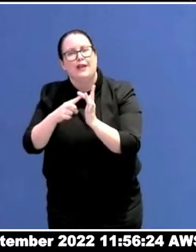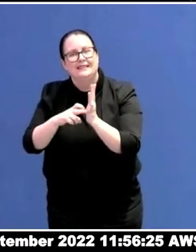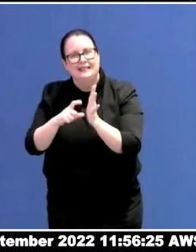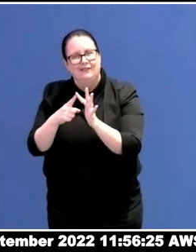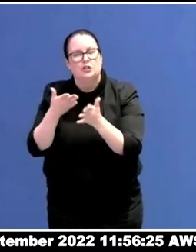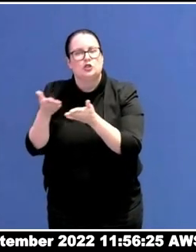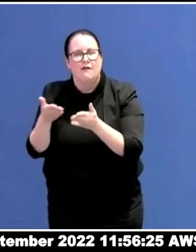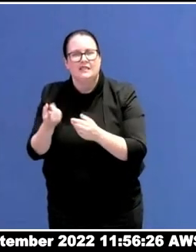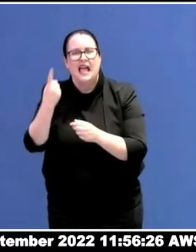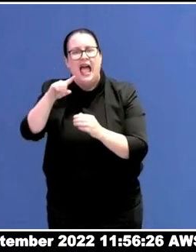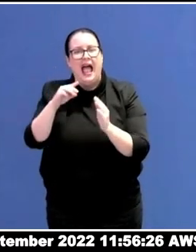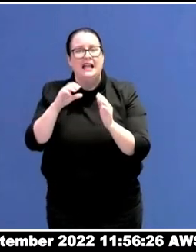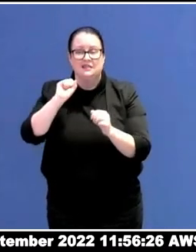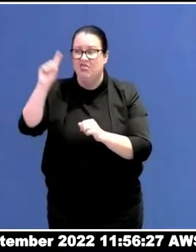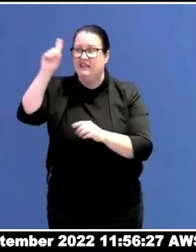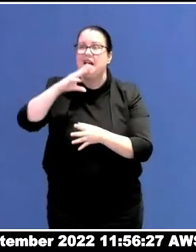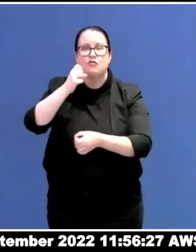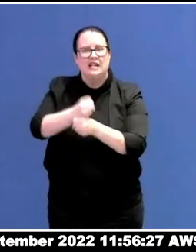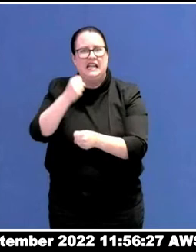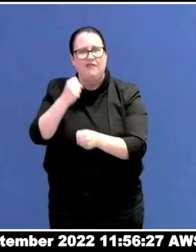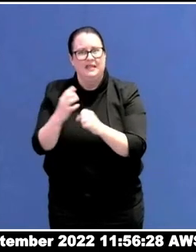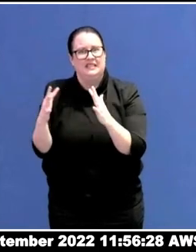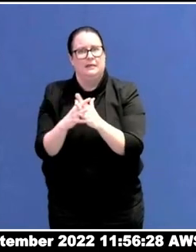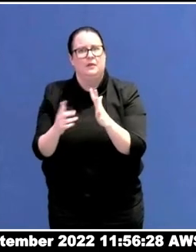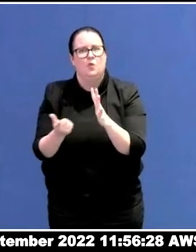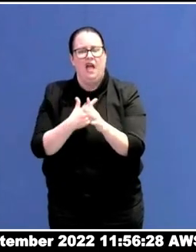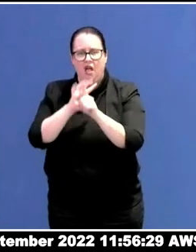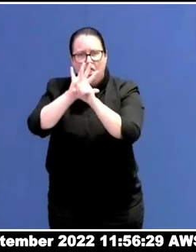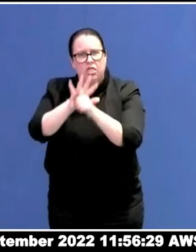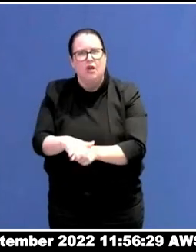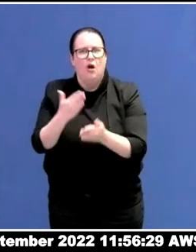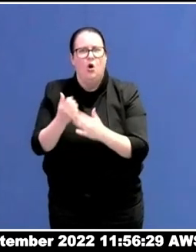We examine the oppressor all the time or the oppressed, but what about the oppressor